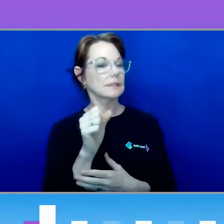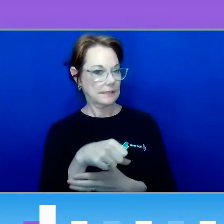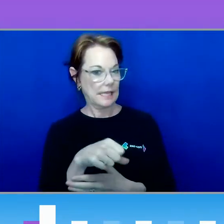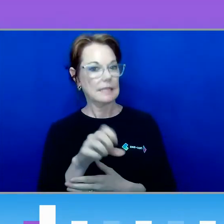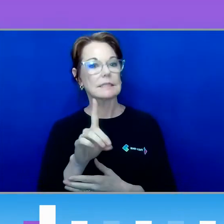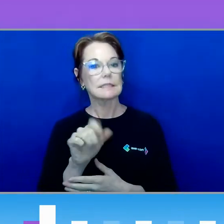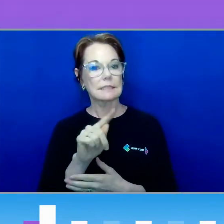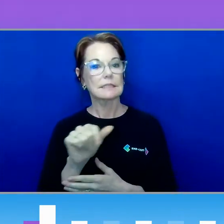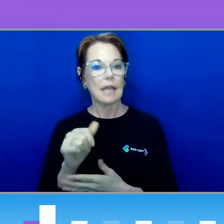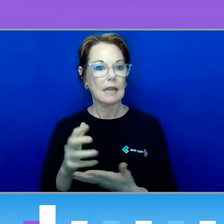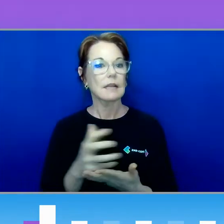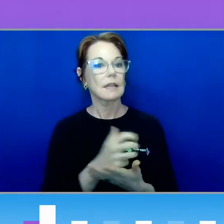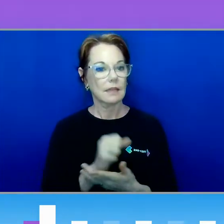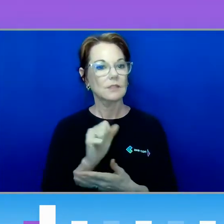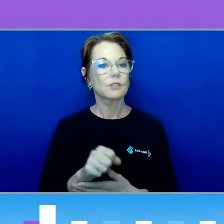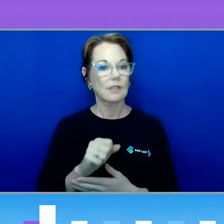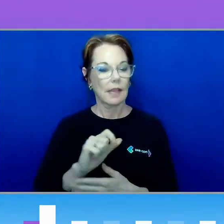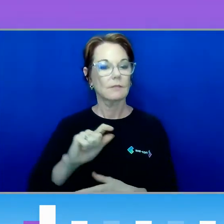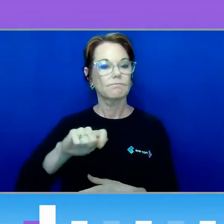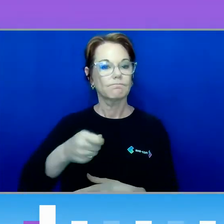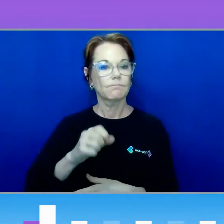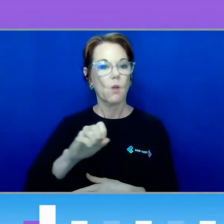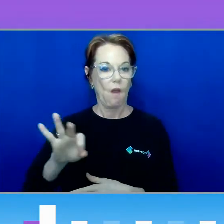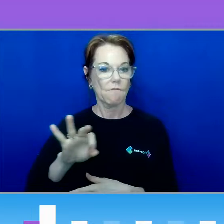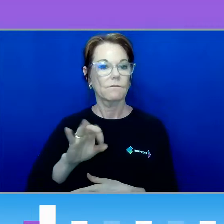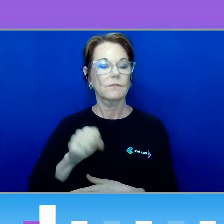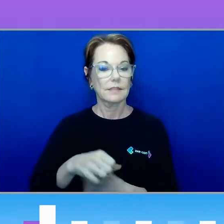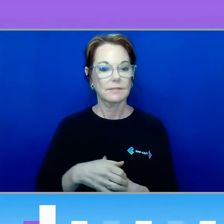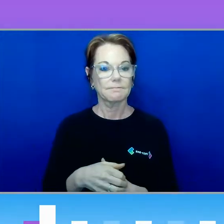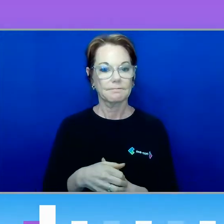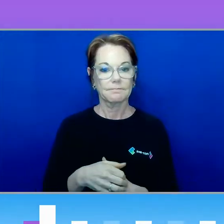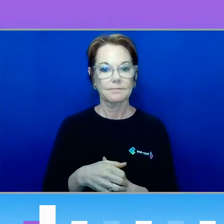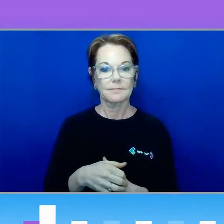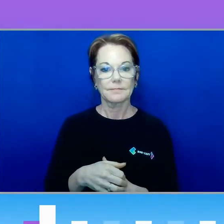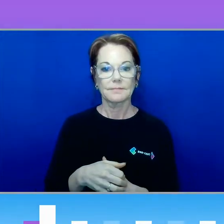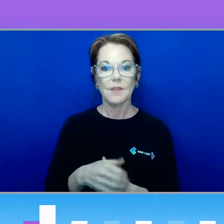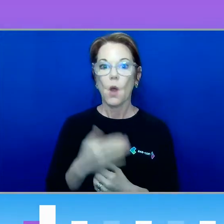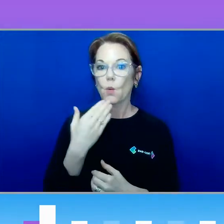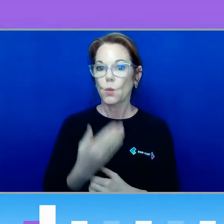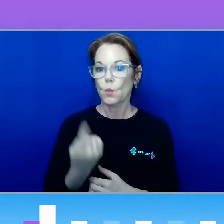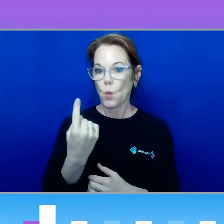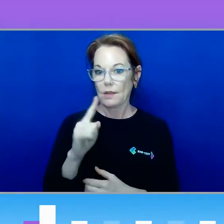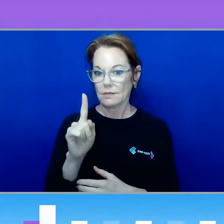correct? Yes. Data collection can be turned off. Right.